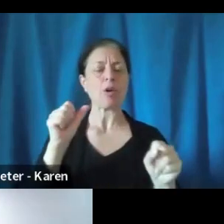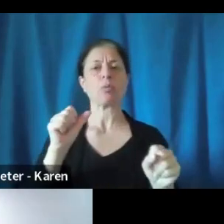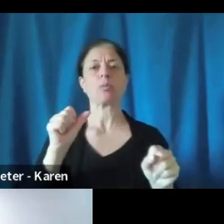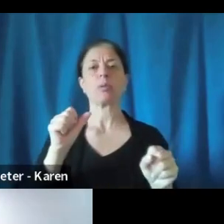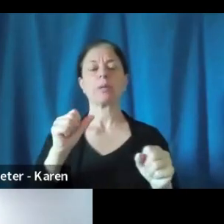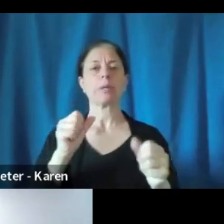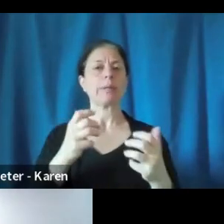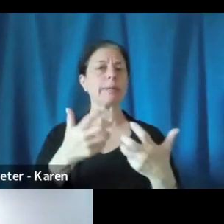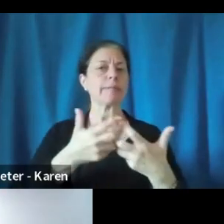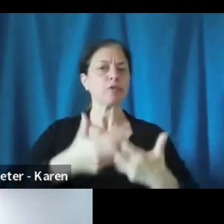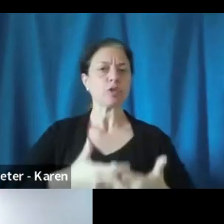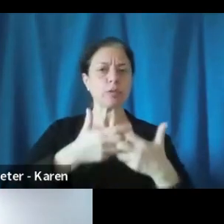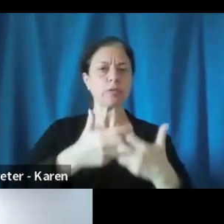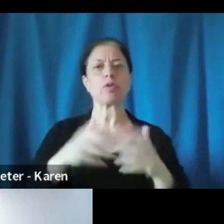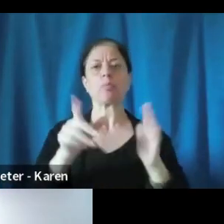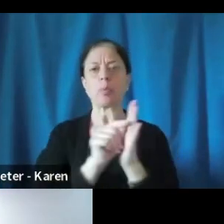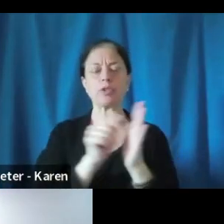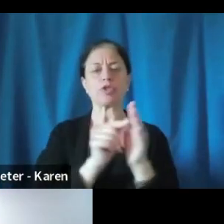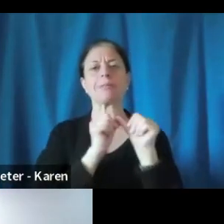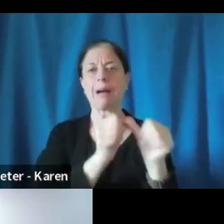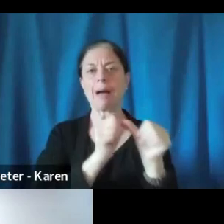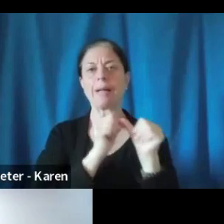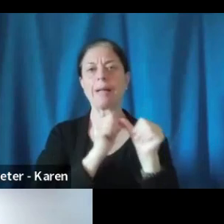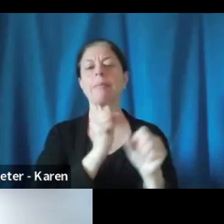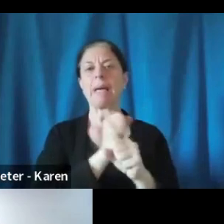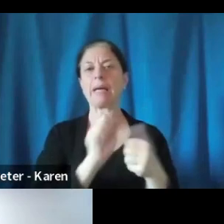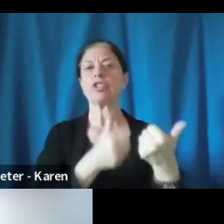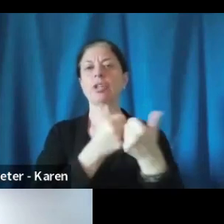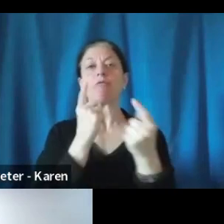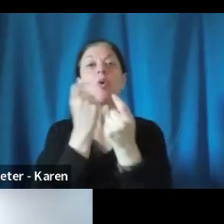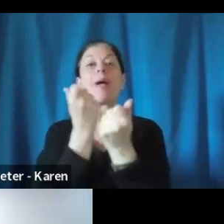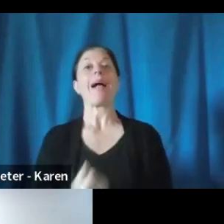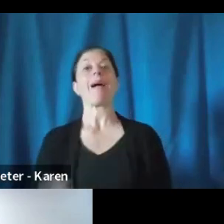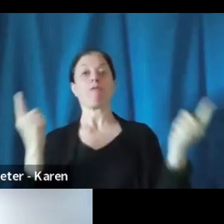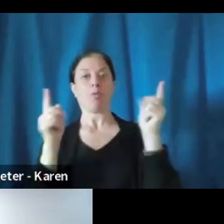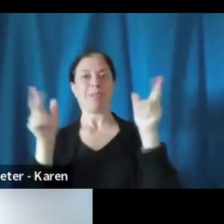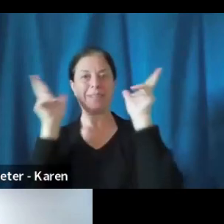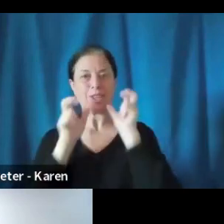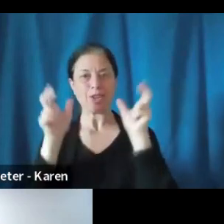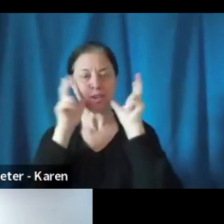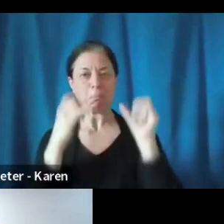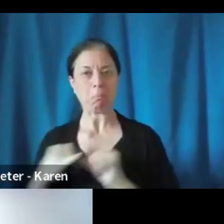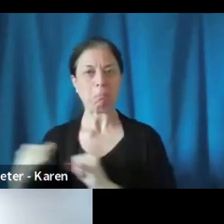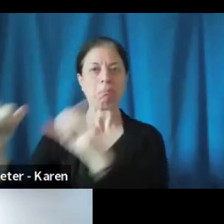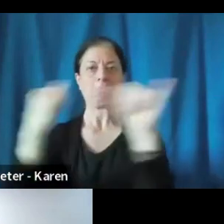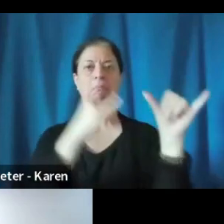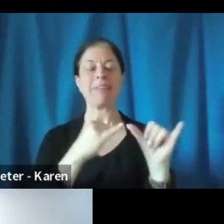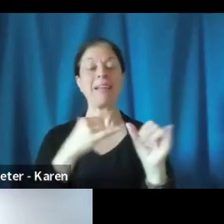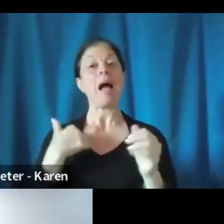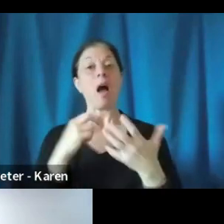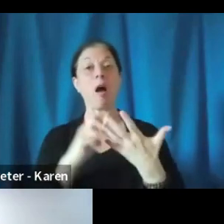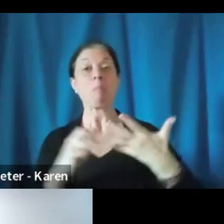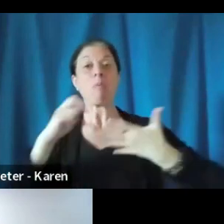data center. So there was plenty of loud servers and printers and everything constantly making it challenging for